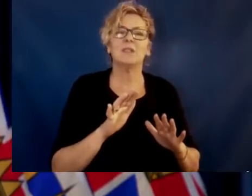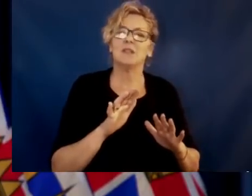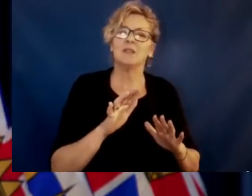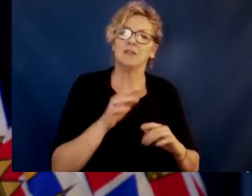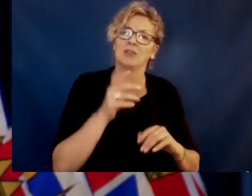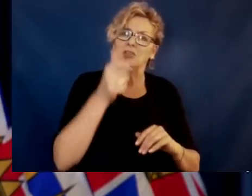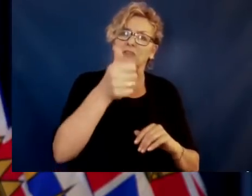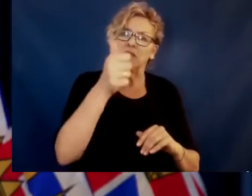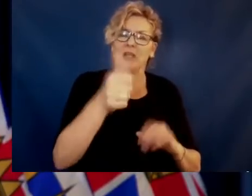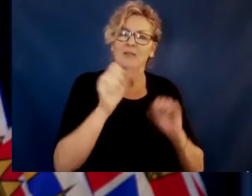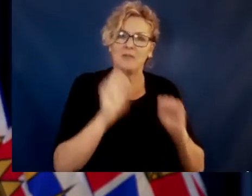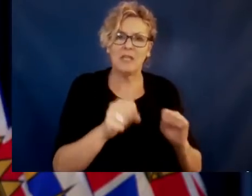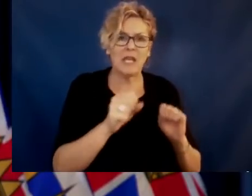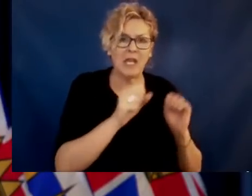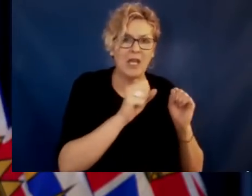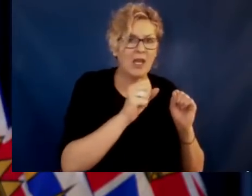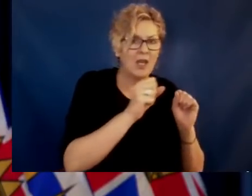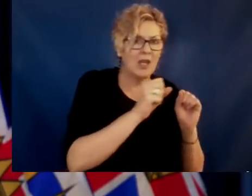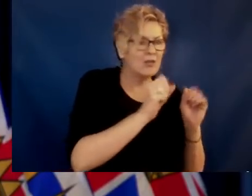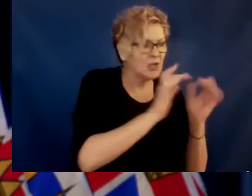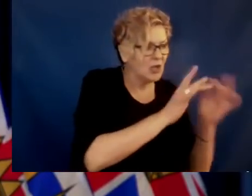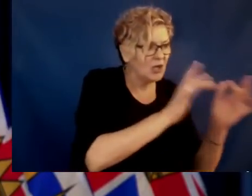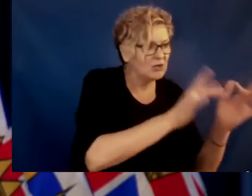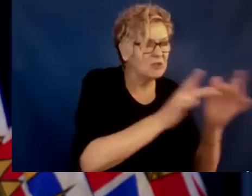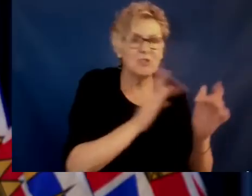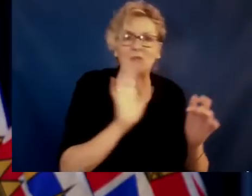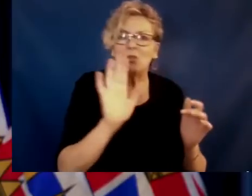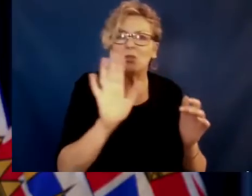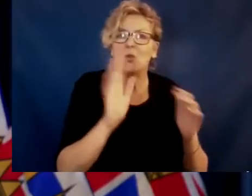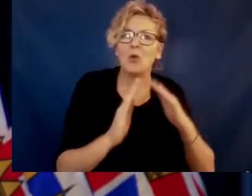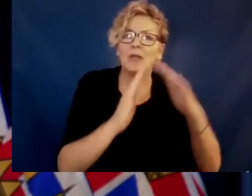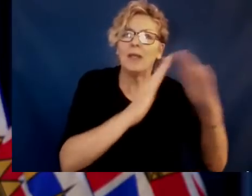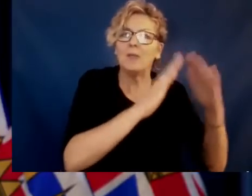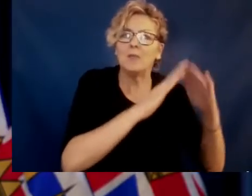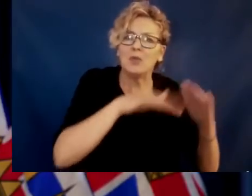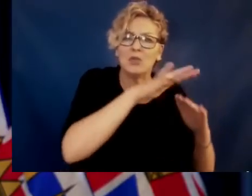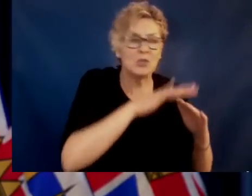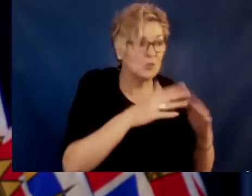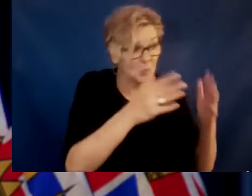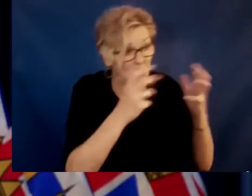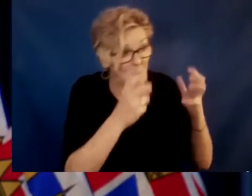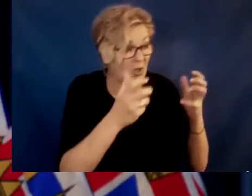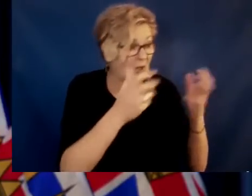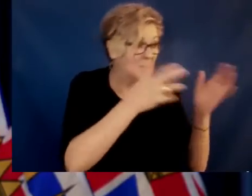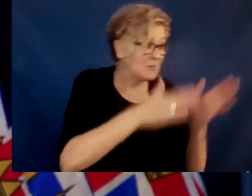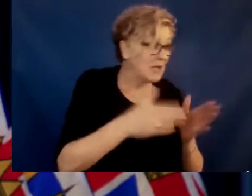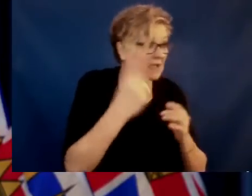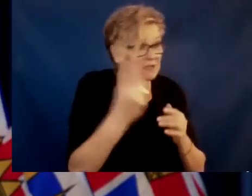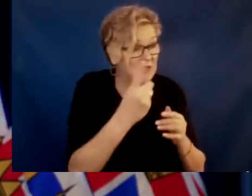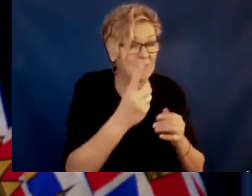people in your community about who does want to have children come to their house and do it in